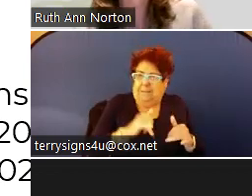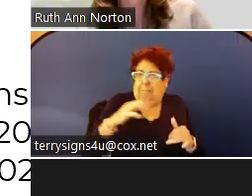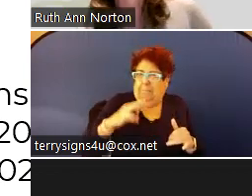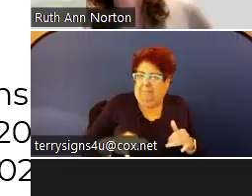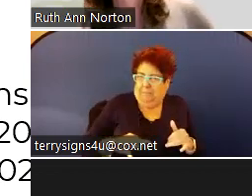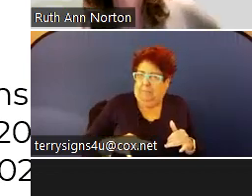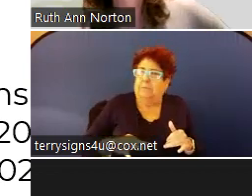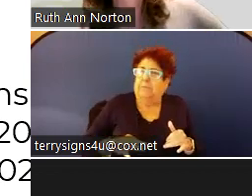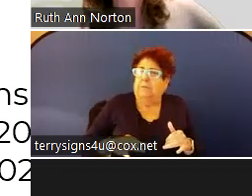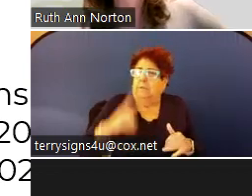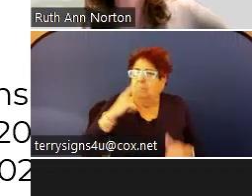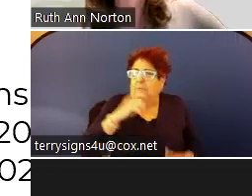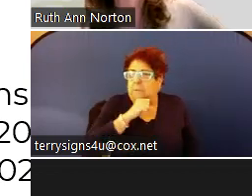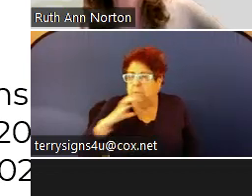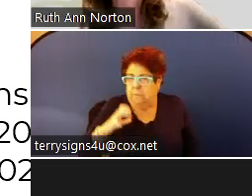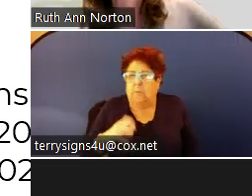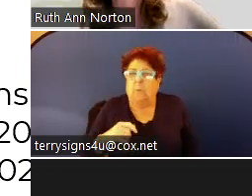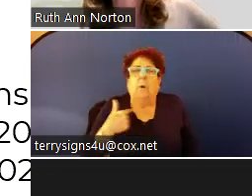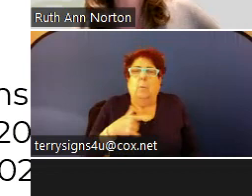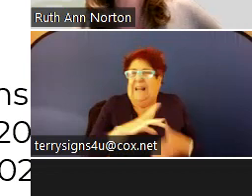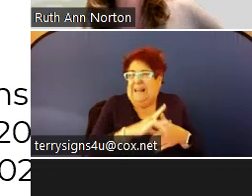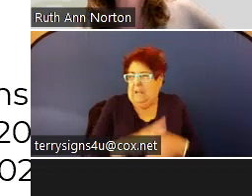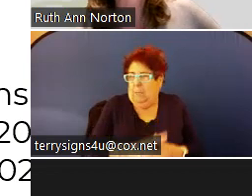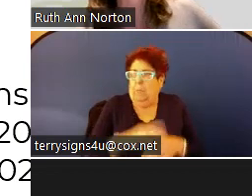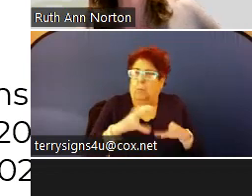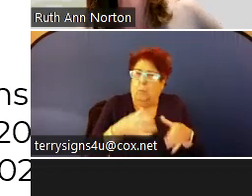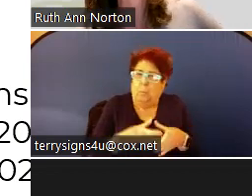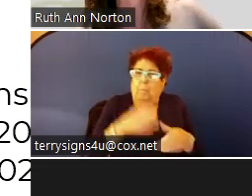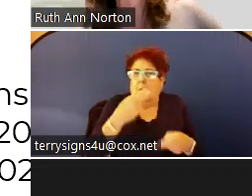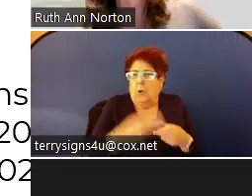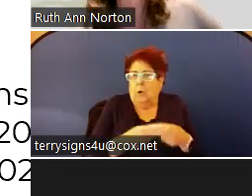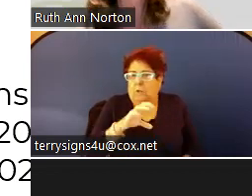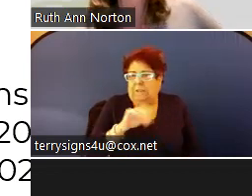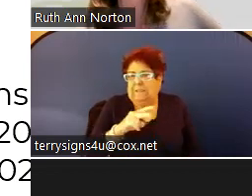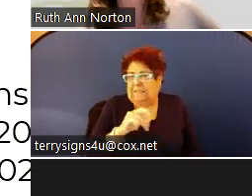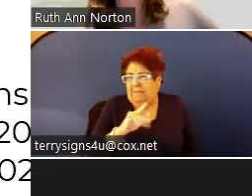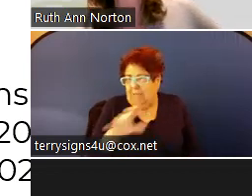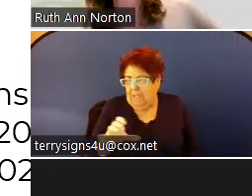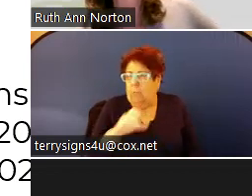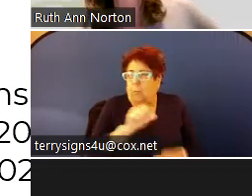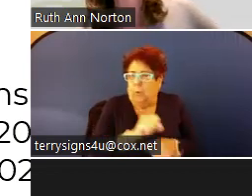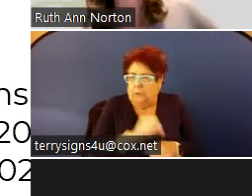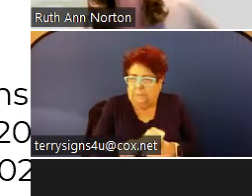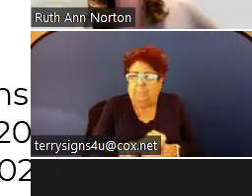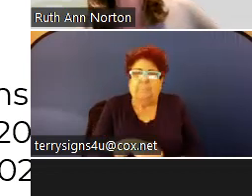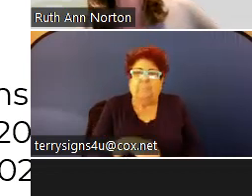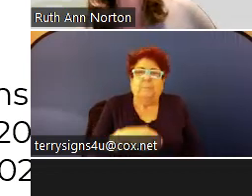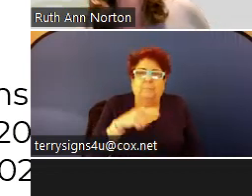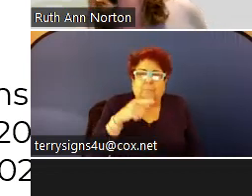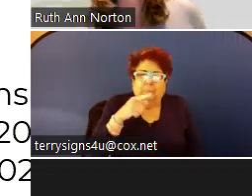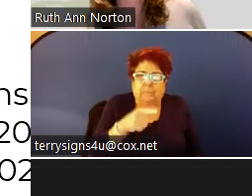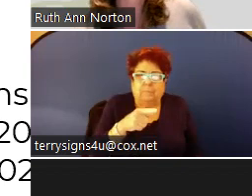group called Civic Works and funded by the (Unknown Name) foundations and also